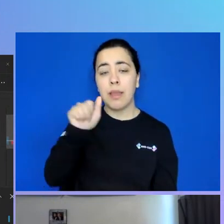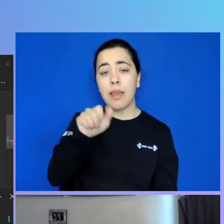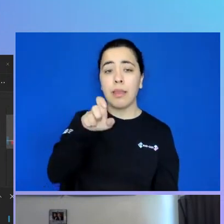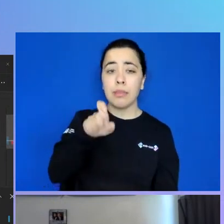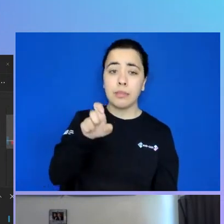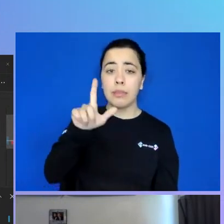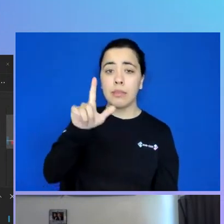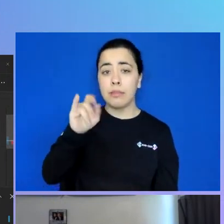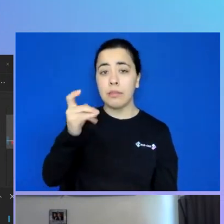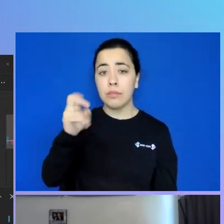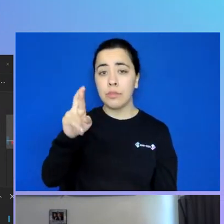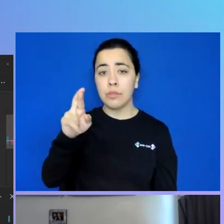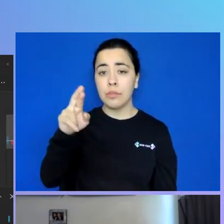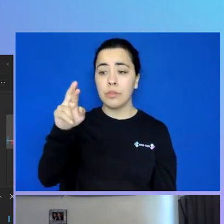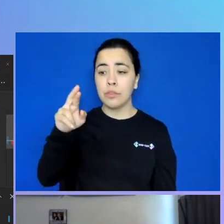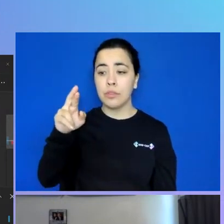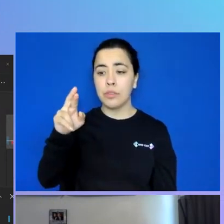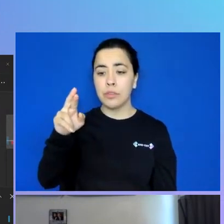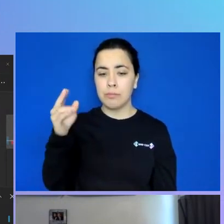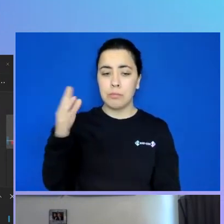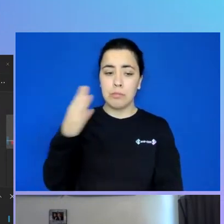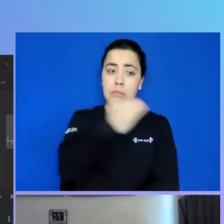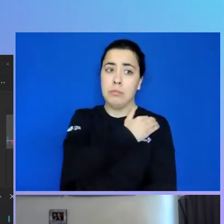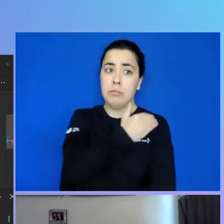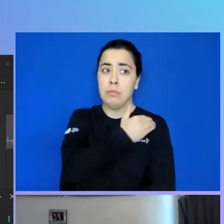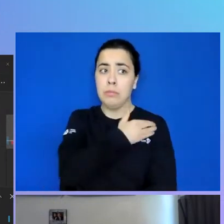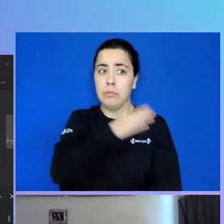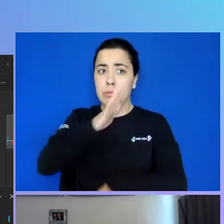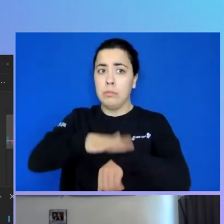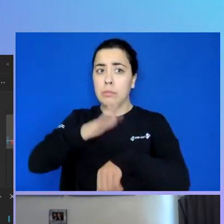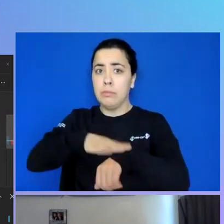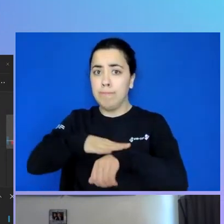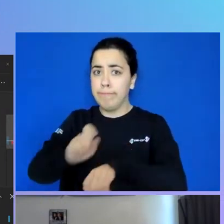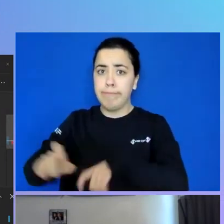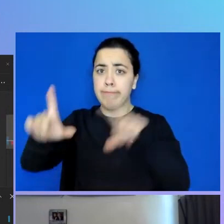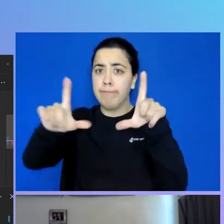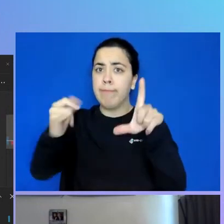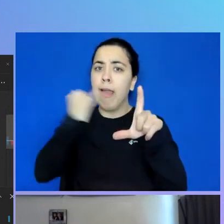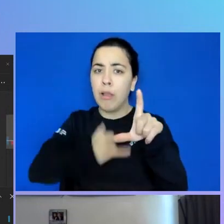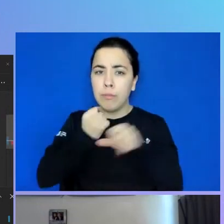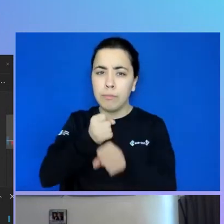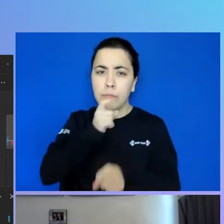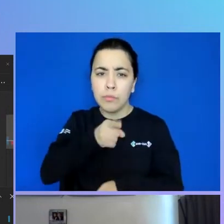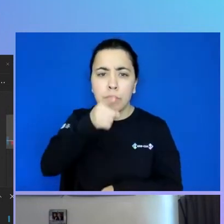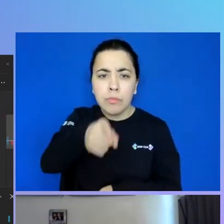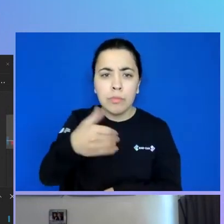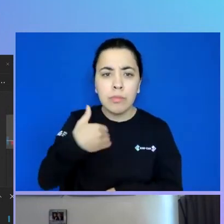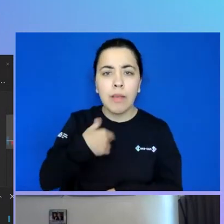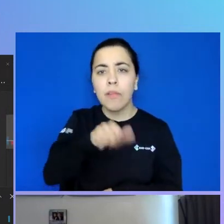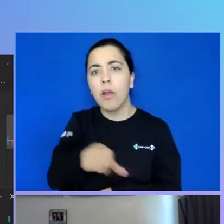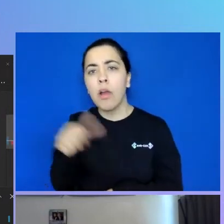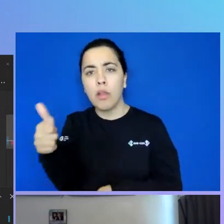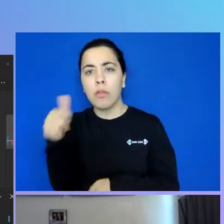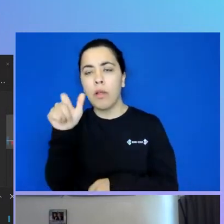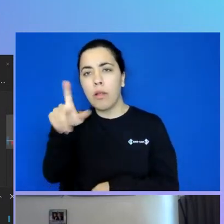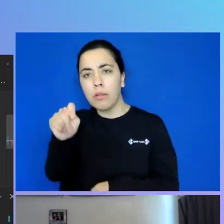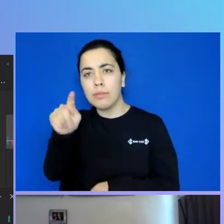It's giving me an error. It's saying ensure image element. Have an alternate text or a role of none or presentation. I